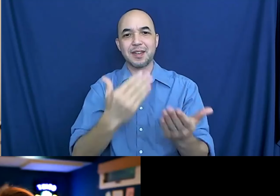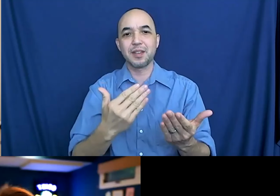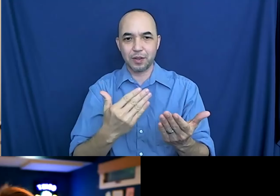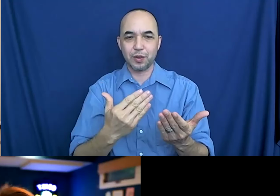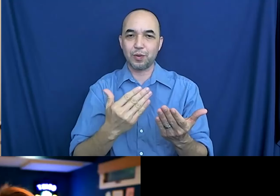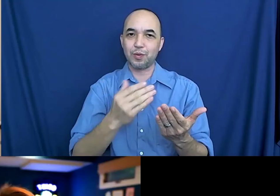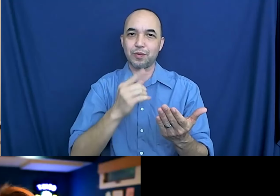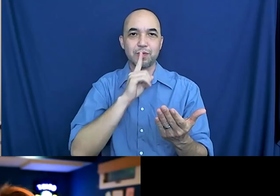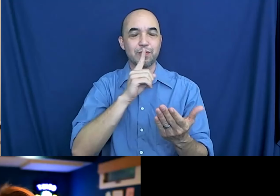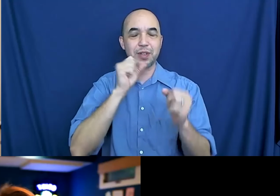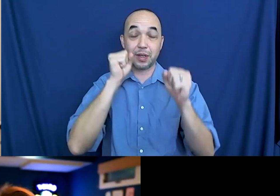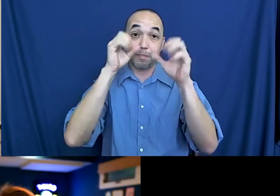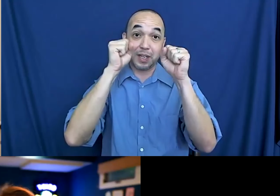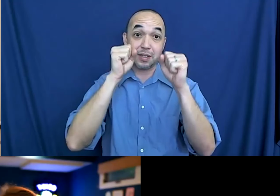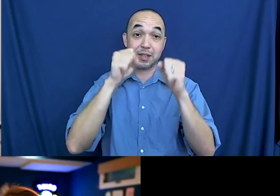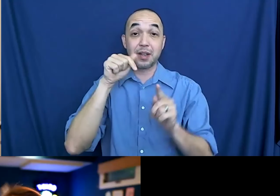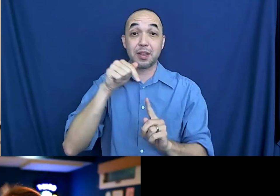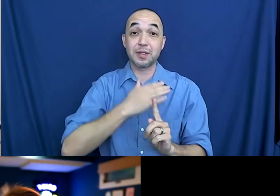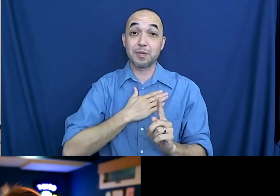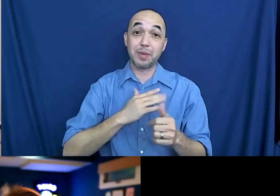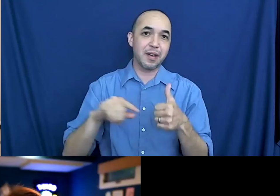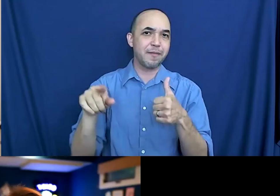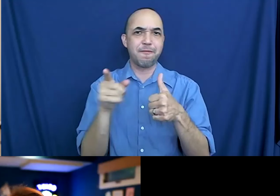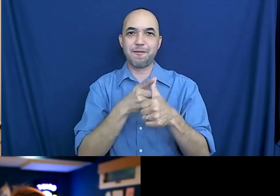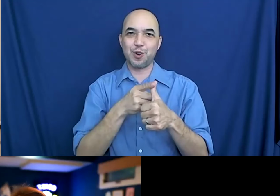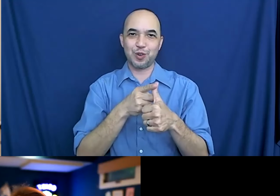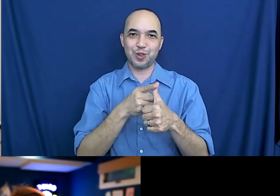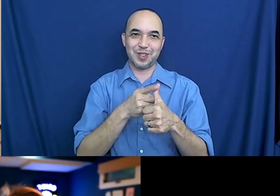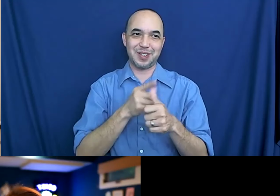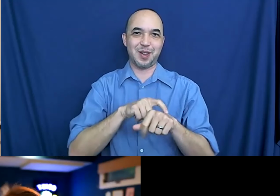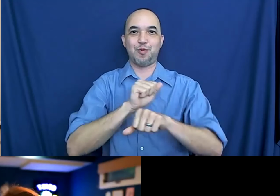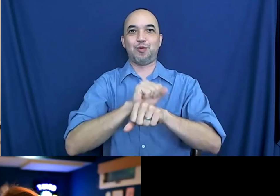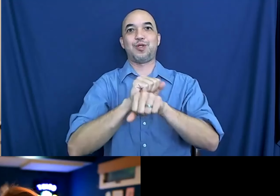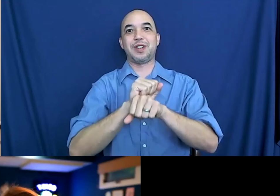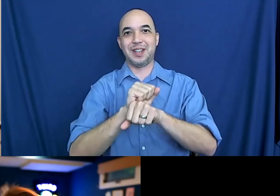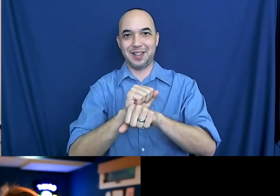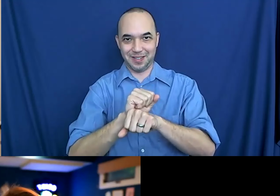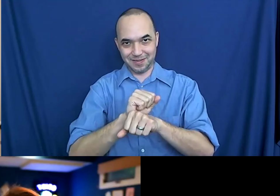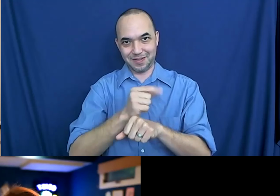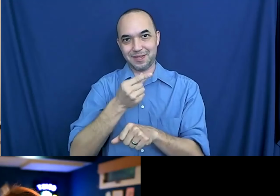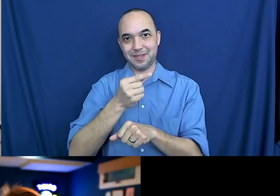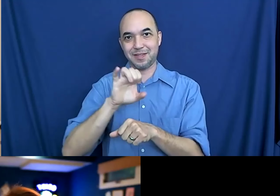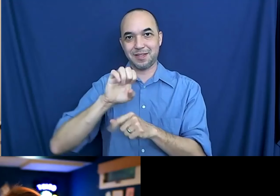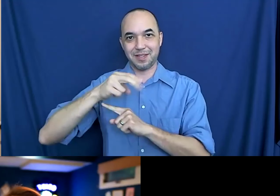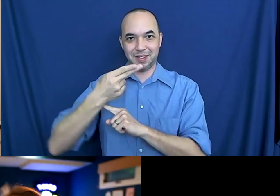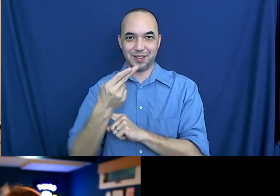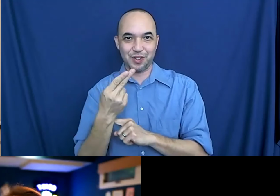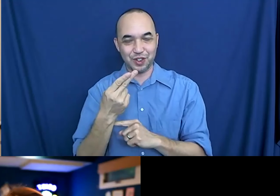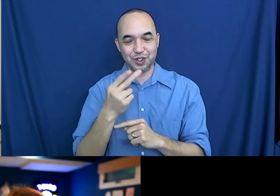IT IS INCREDIBLE. THIS IS MY FIRST ON THE GROUND GISH EXPERIENCE. I'M BLOWN AWAY BY EVERYBODY'S